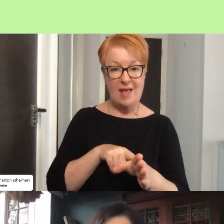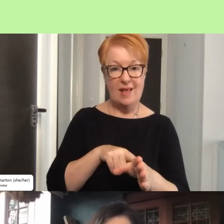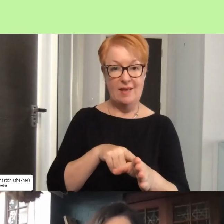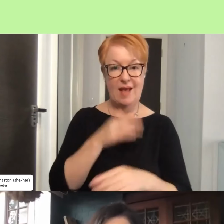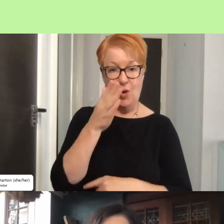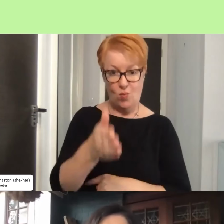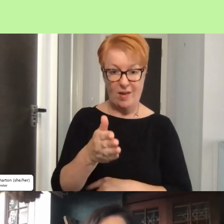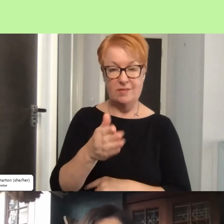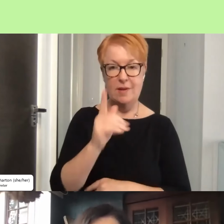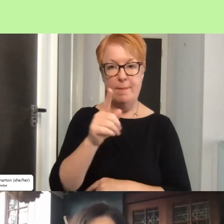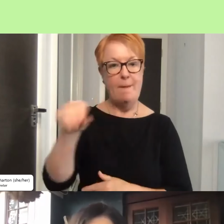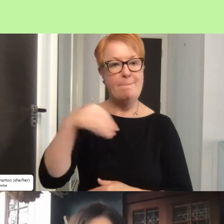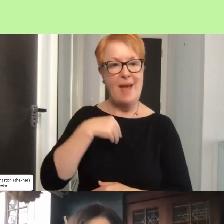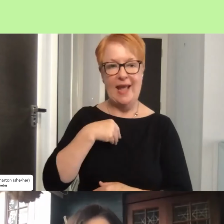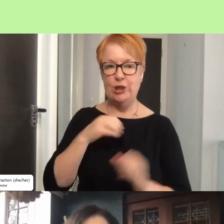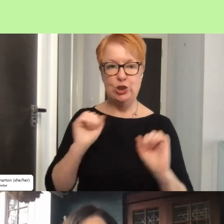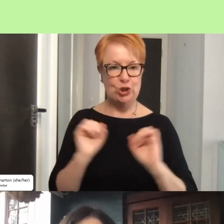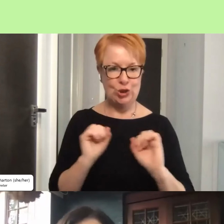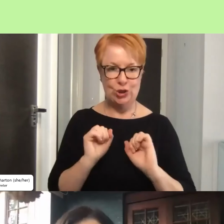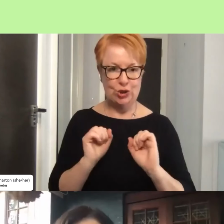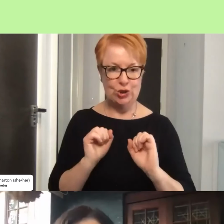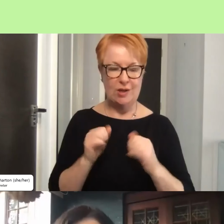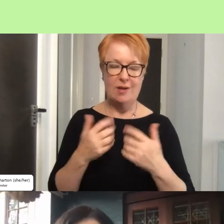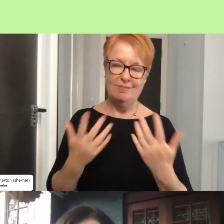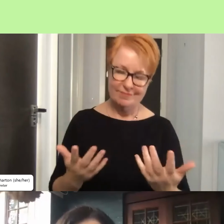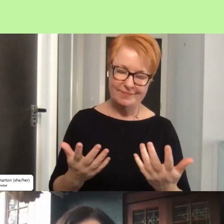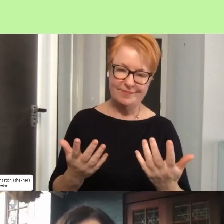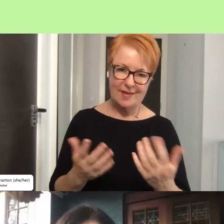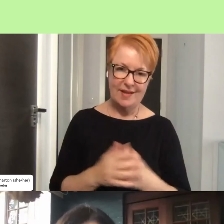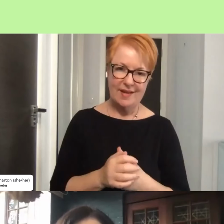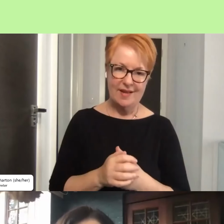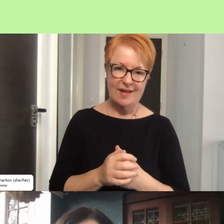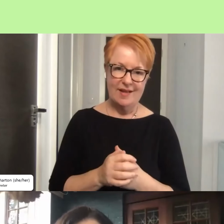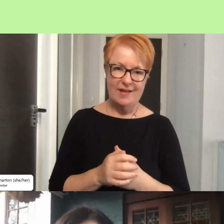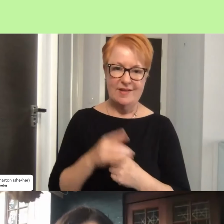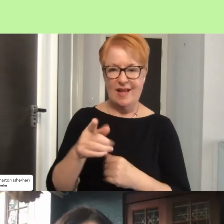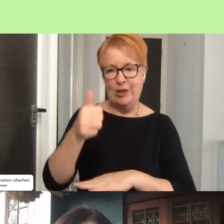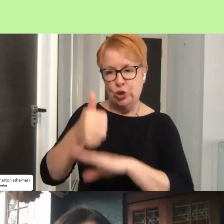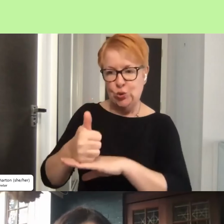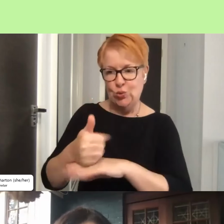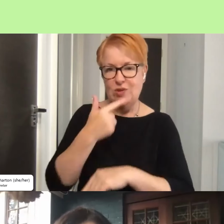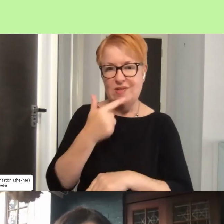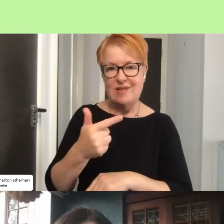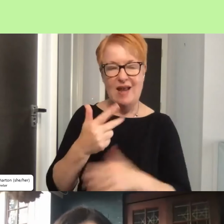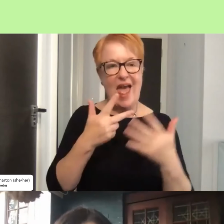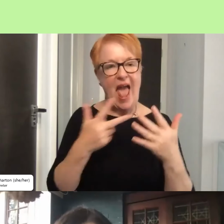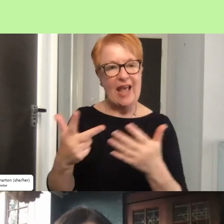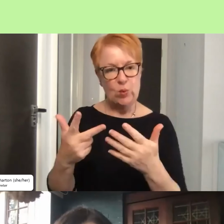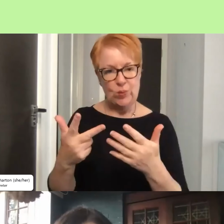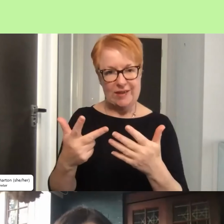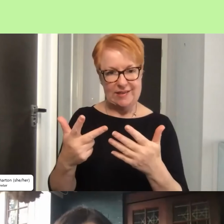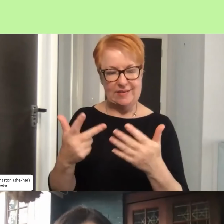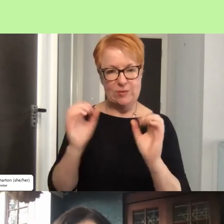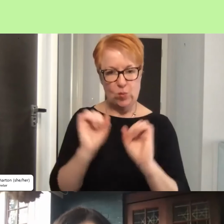So, I heard the institution's pay eight, eight weeks and plus so you wait that long, right?